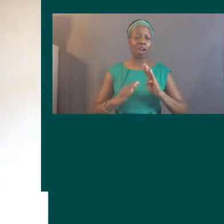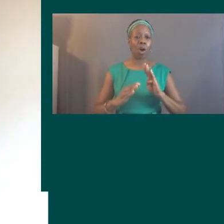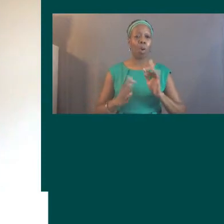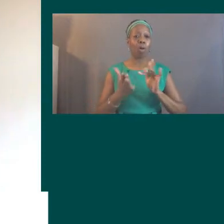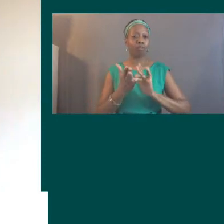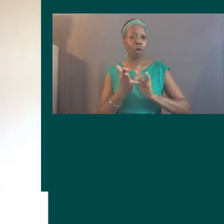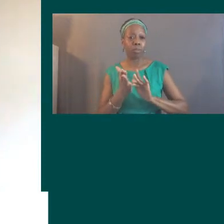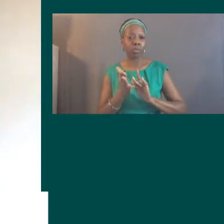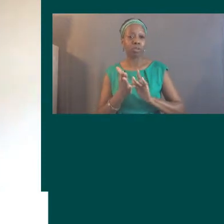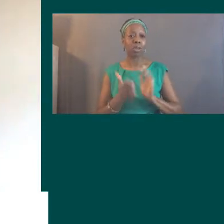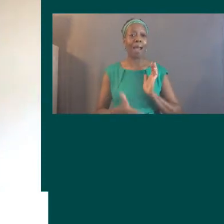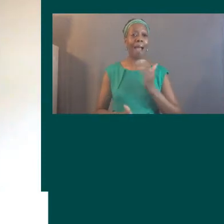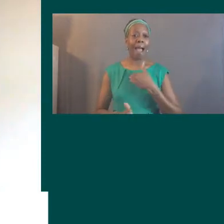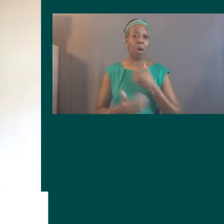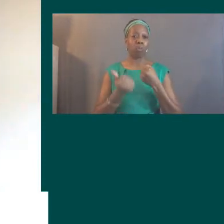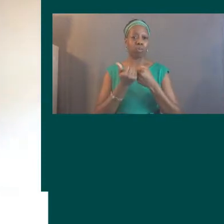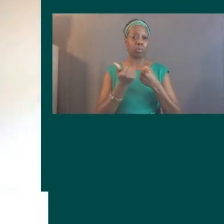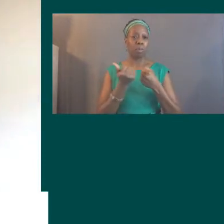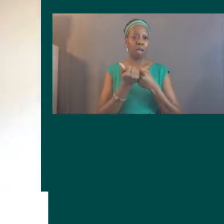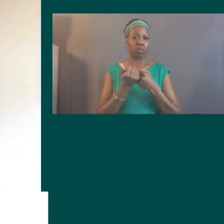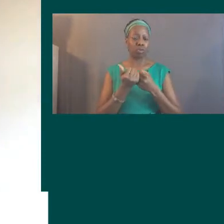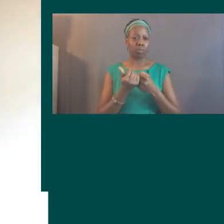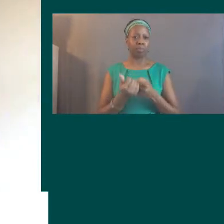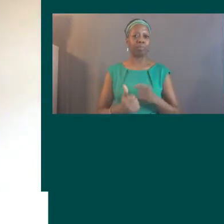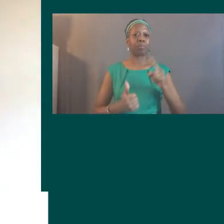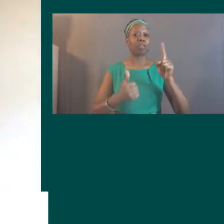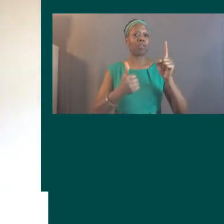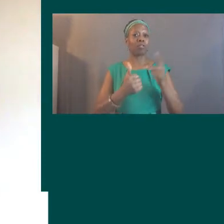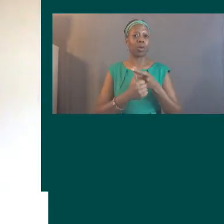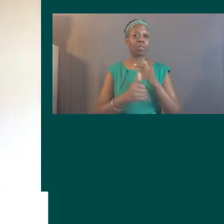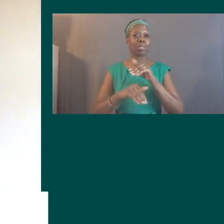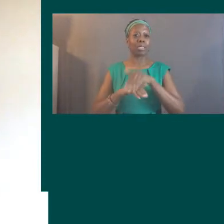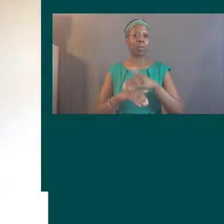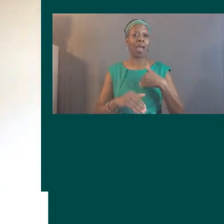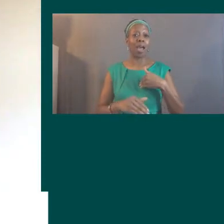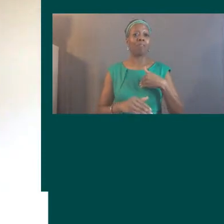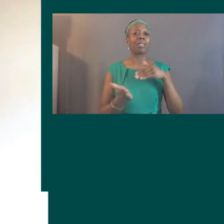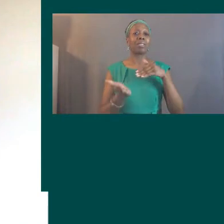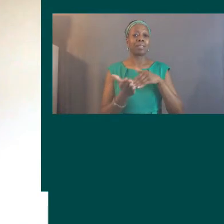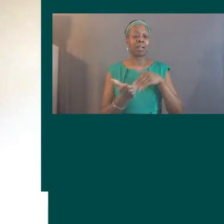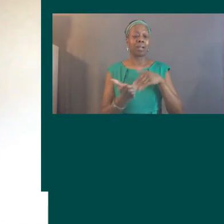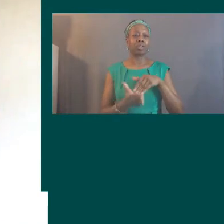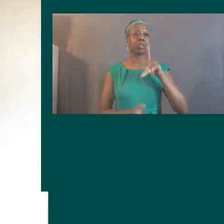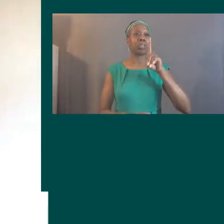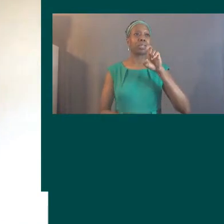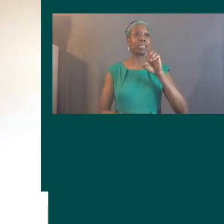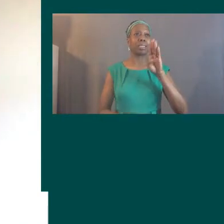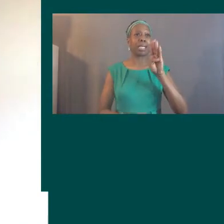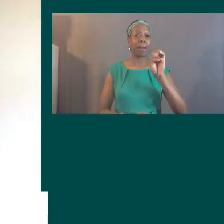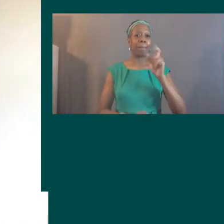we are going to have Dr. Deborah Gaebler-Spira. She is a professor,